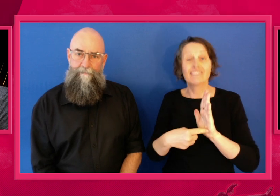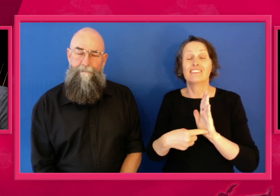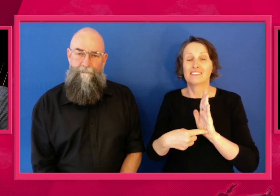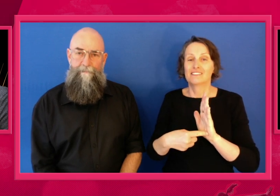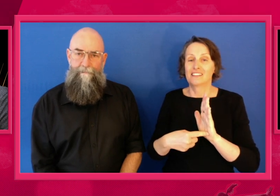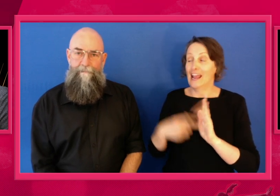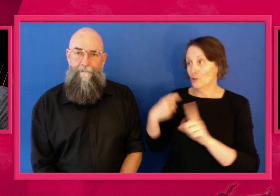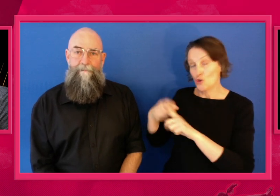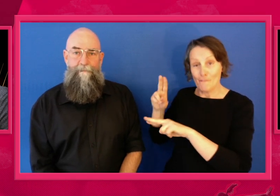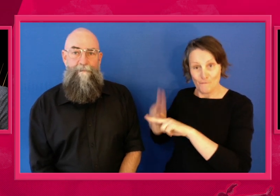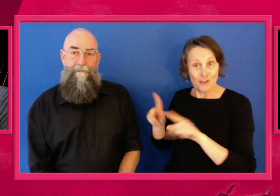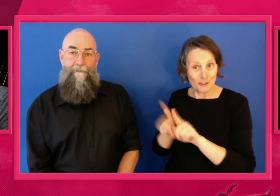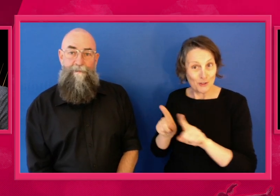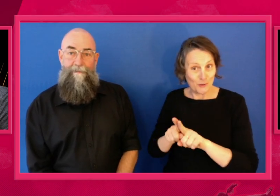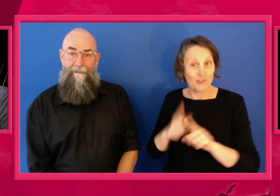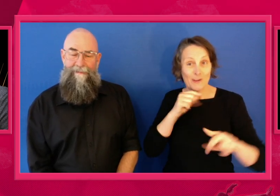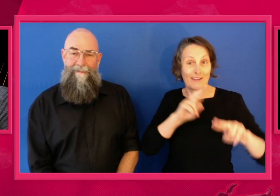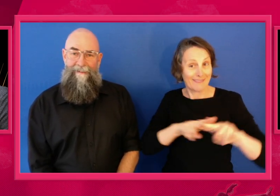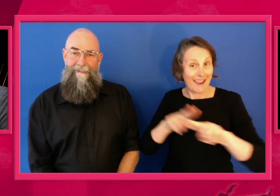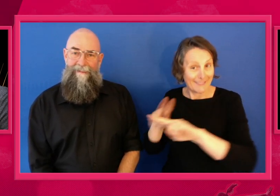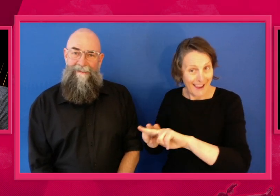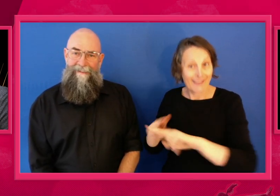@kurtfearnley, too, and we do have Auslan translations available. Transcripts are available